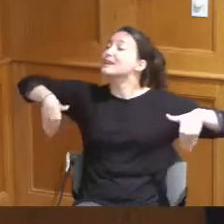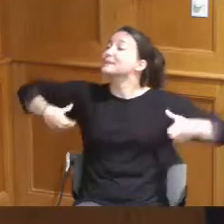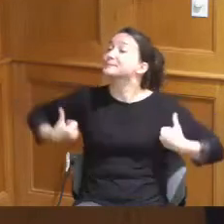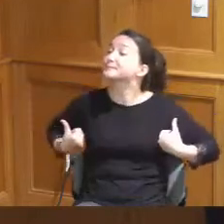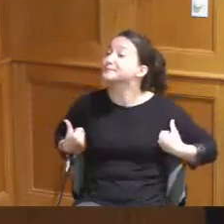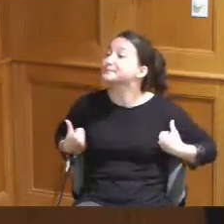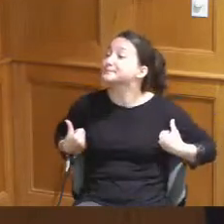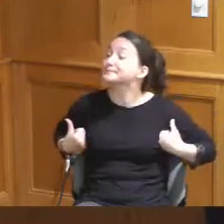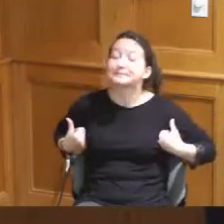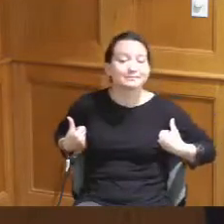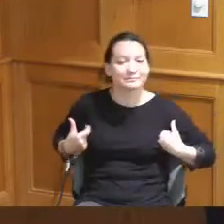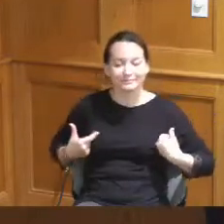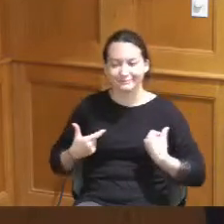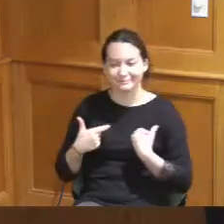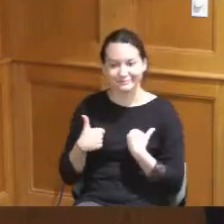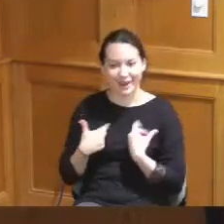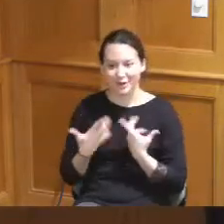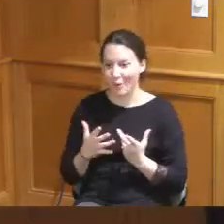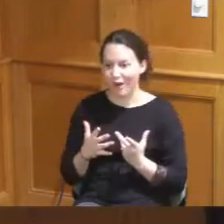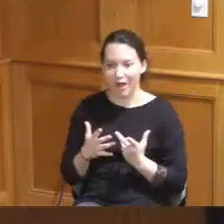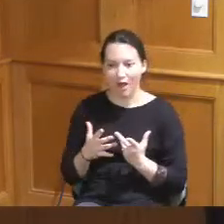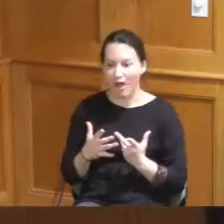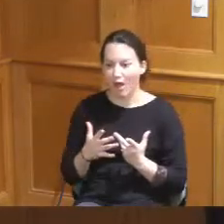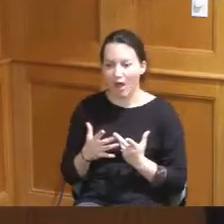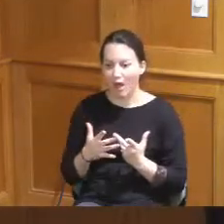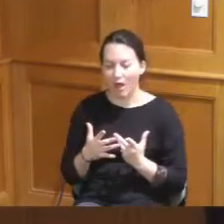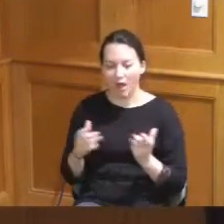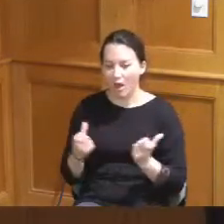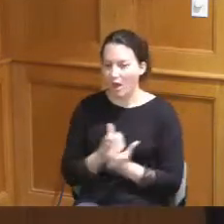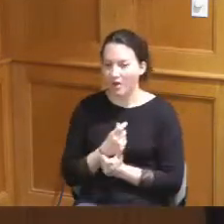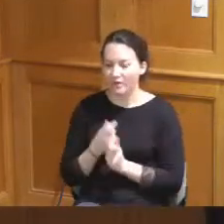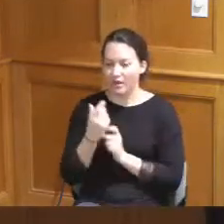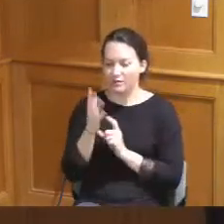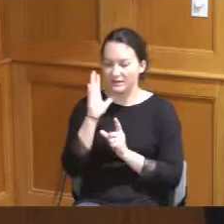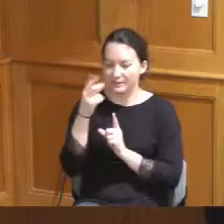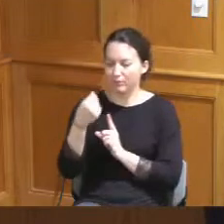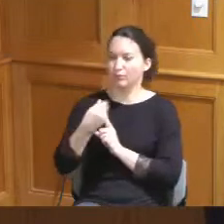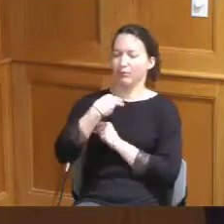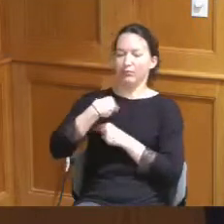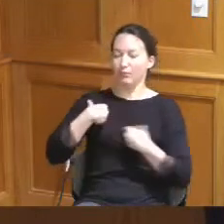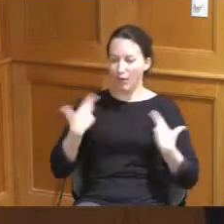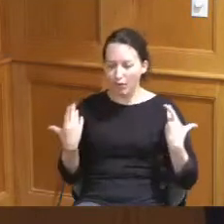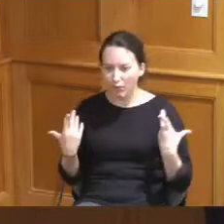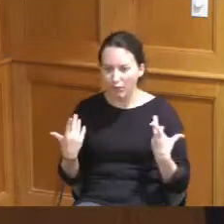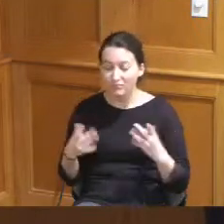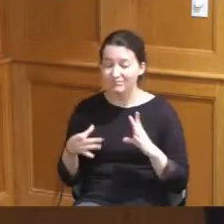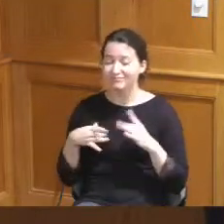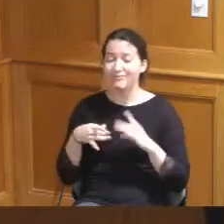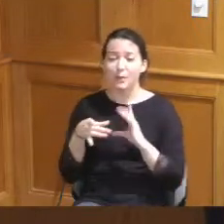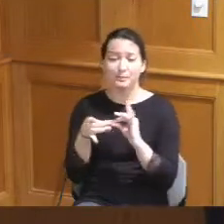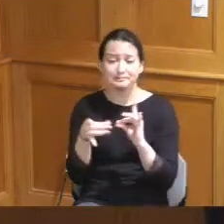but I don't want the car stacked against us so I wanted to say that because I got some people